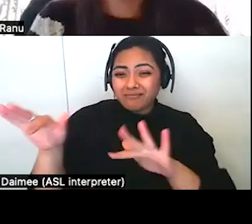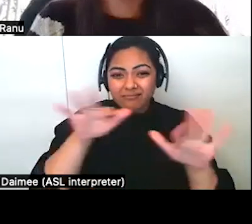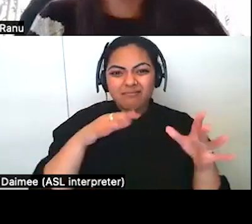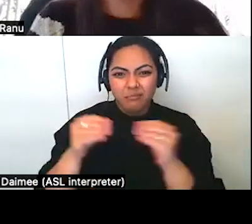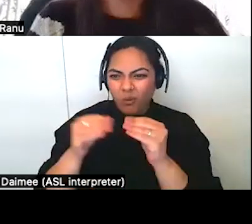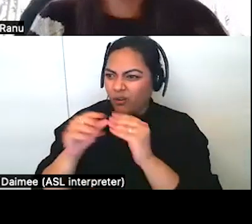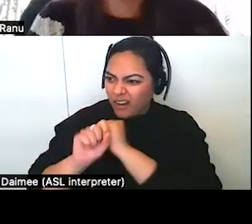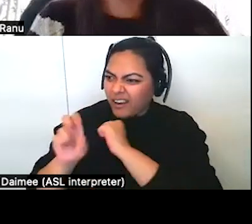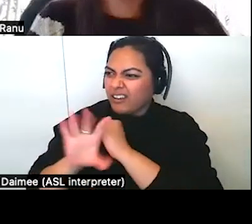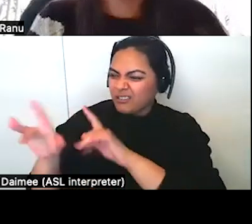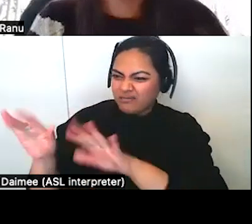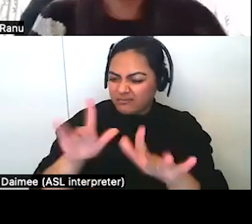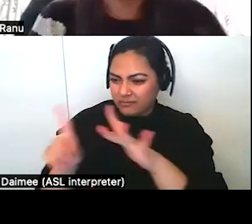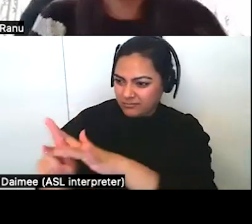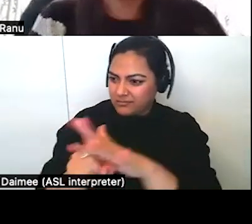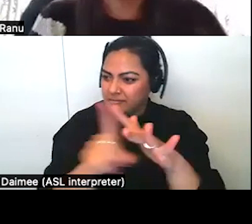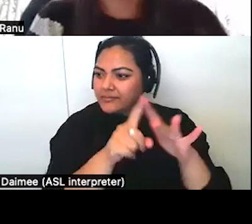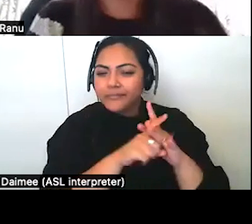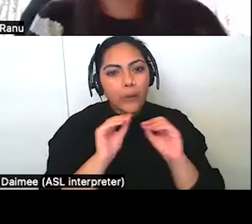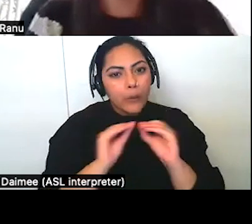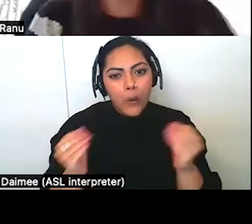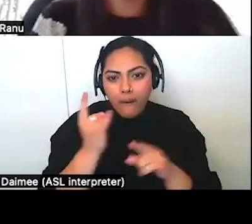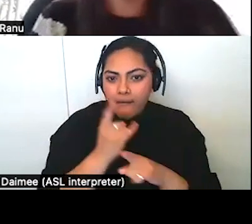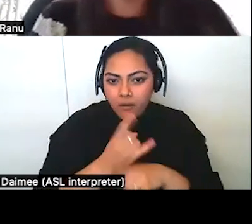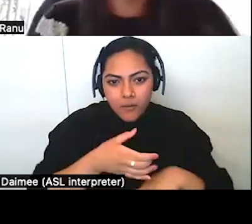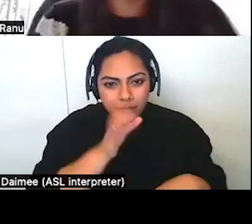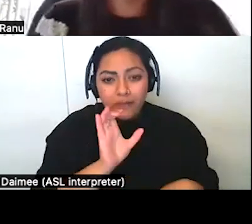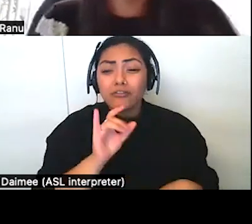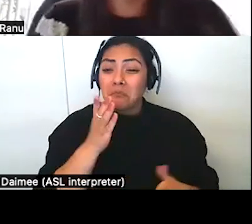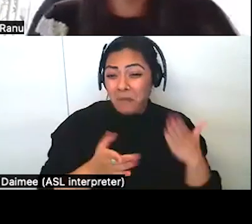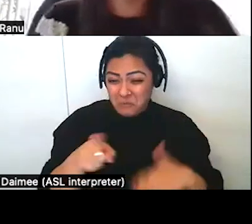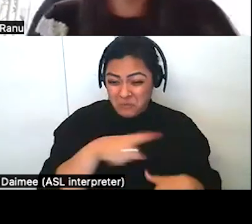beverages that don't disappoint. And if you visit a restaurant recently,